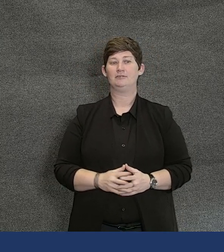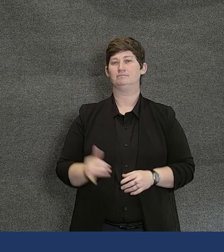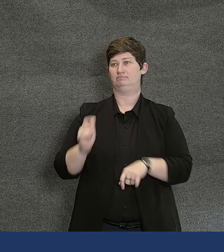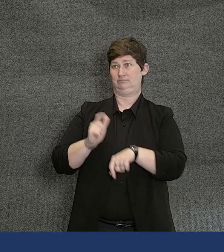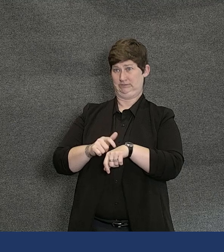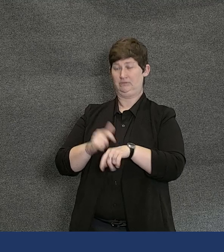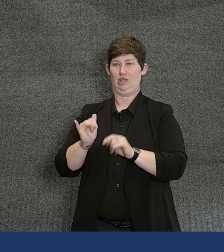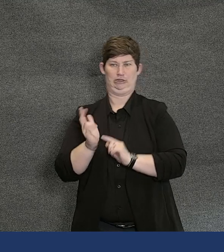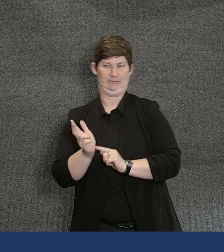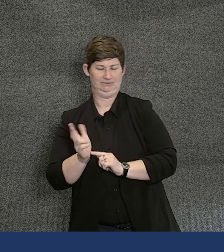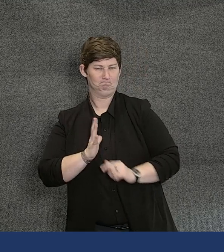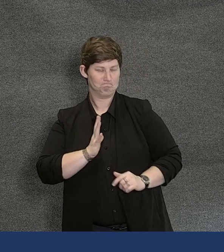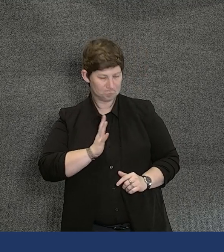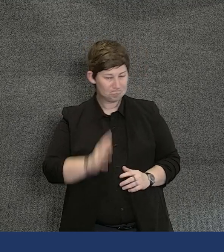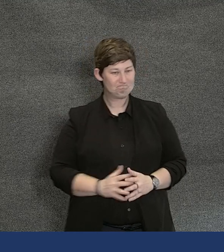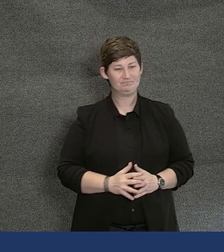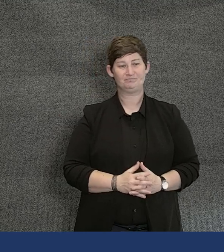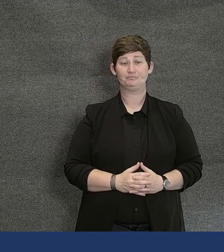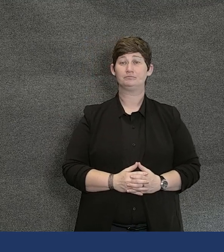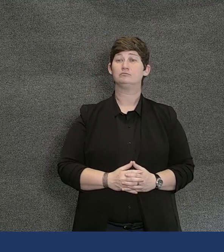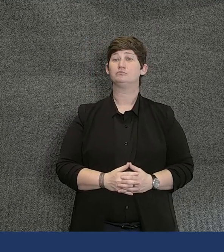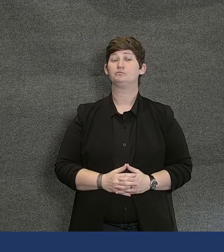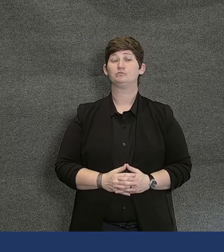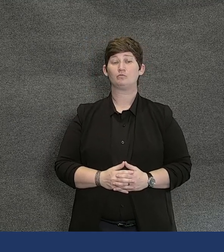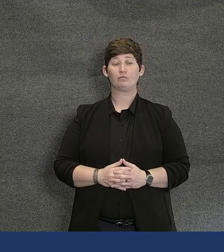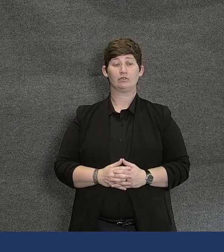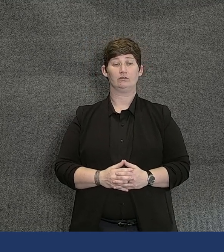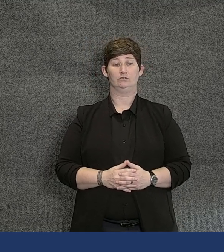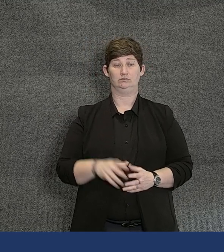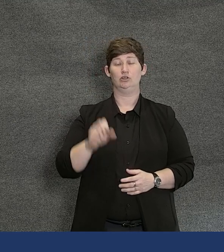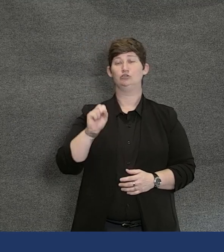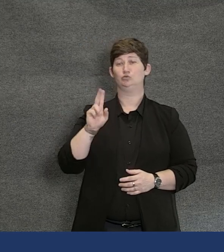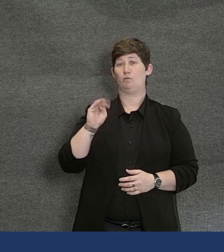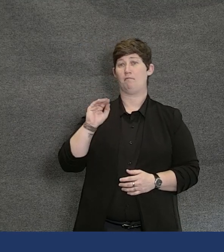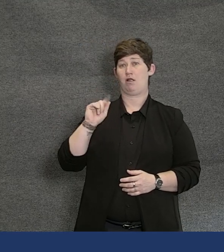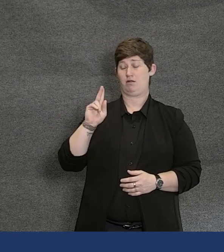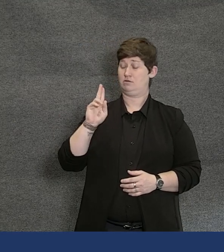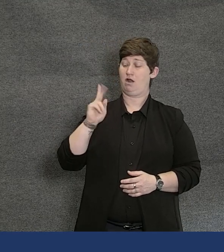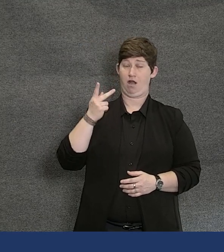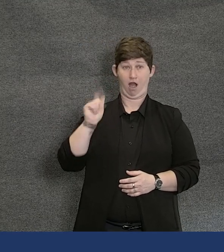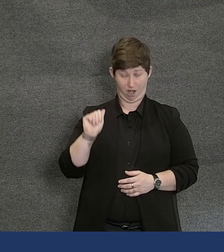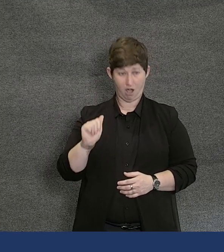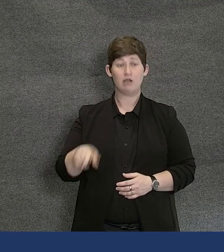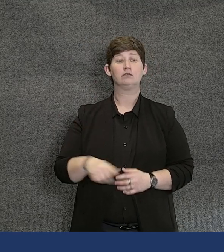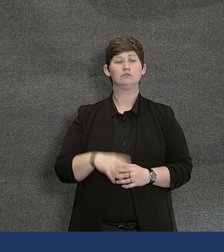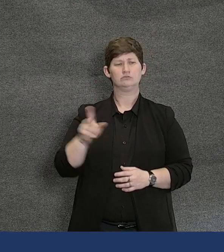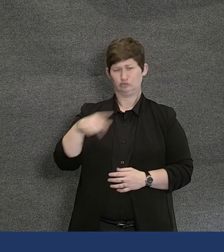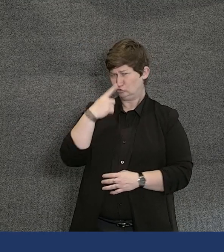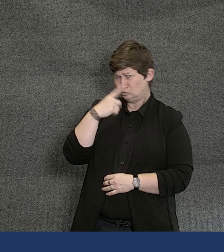Sumukha, maybe we can finish with you. Can you speak to other barriers you